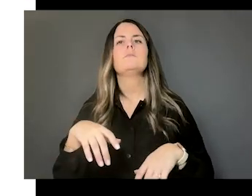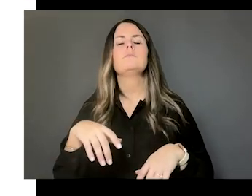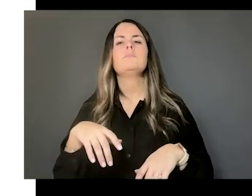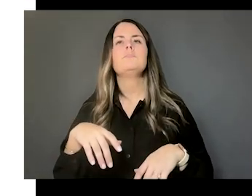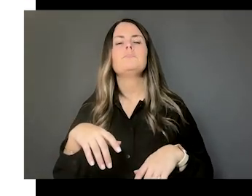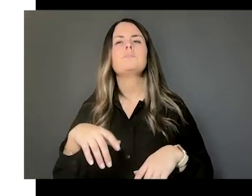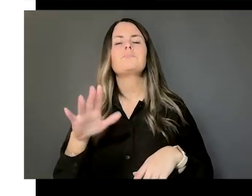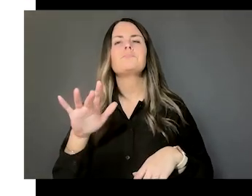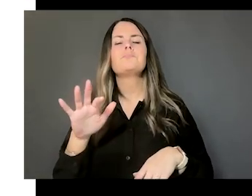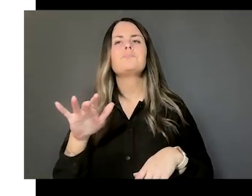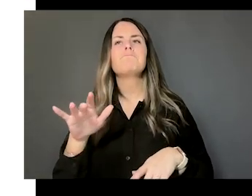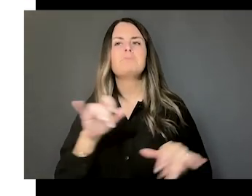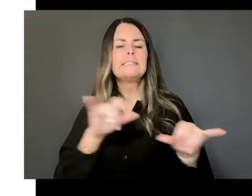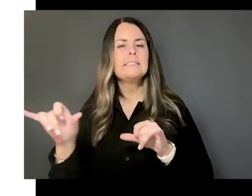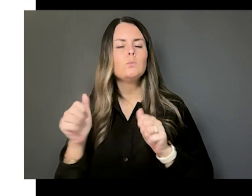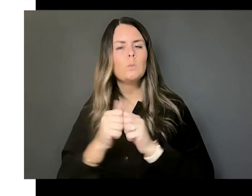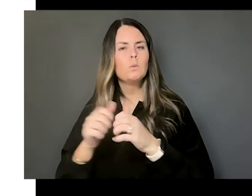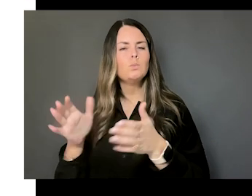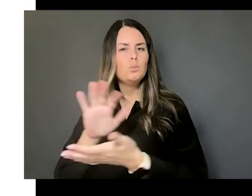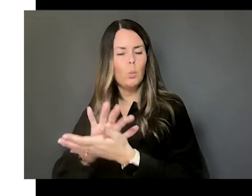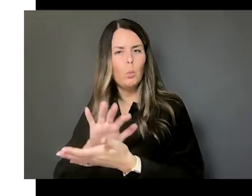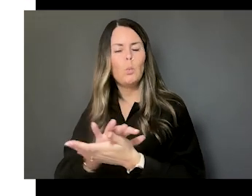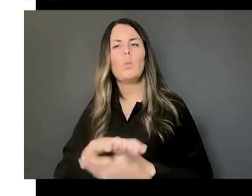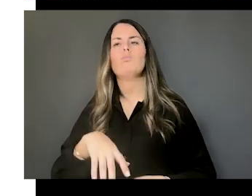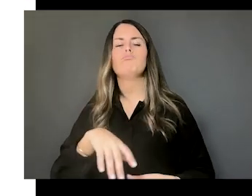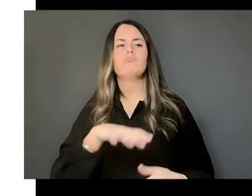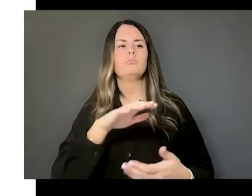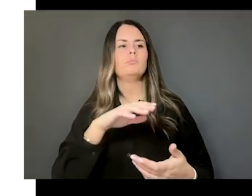across all of our schools was students feeling comfortable